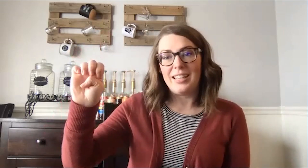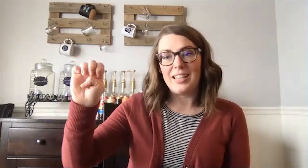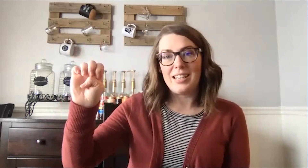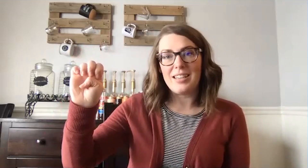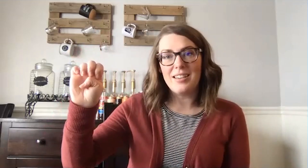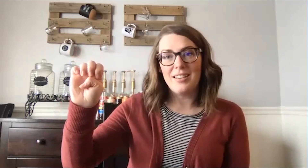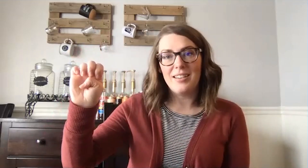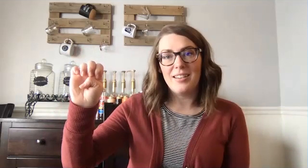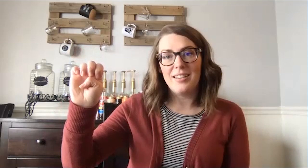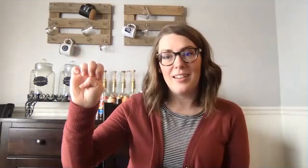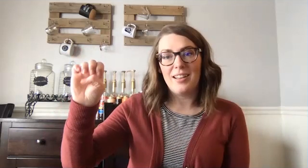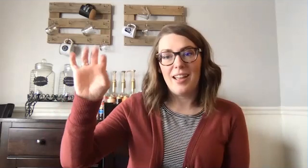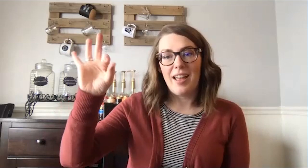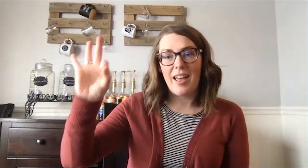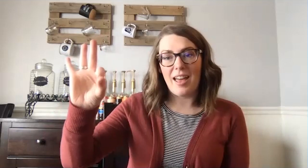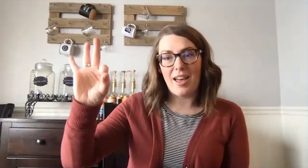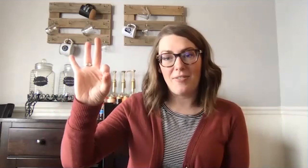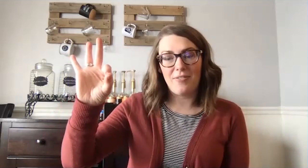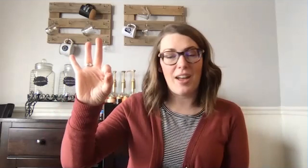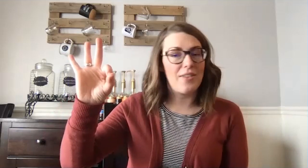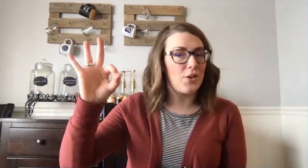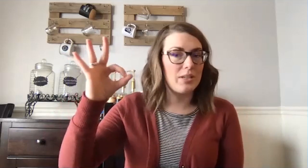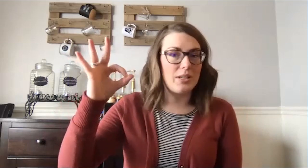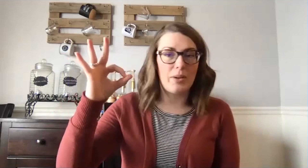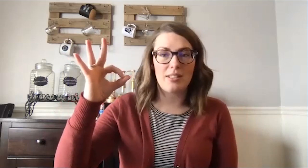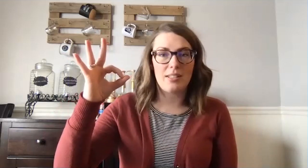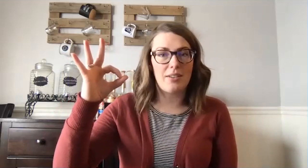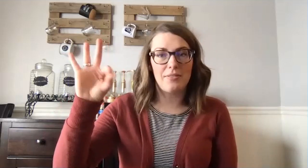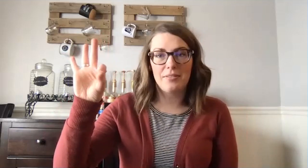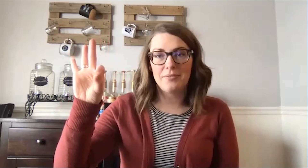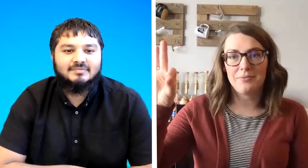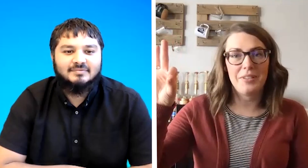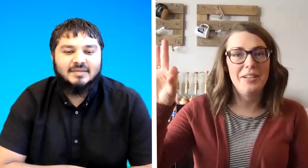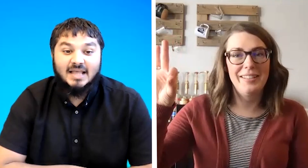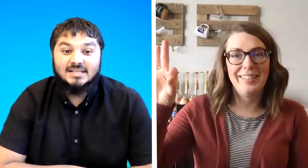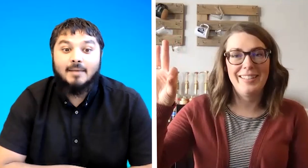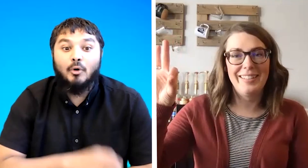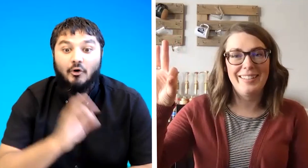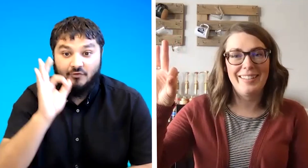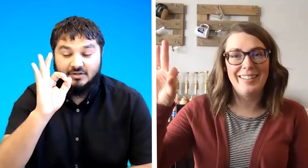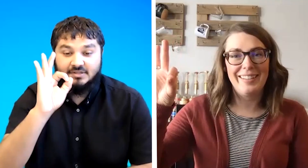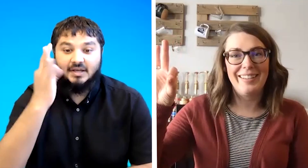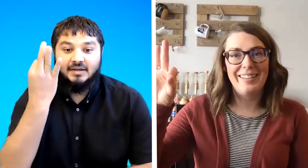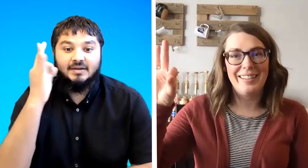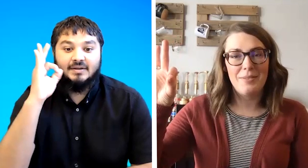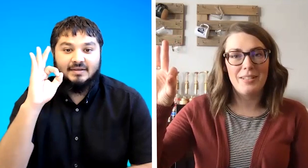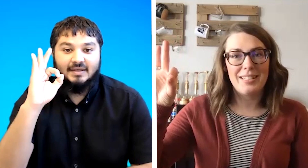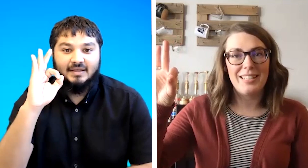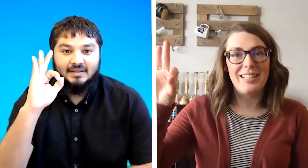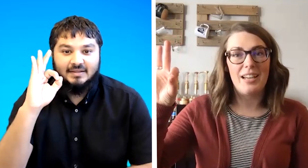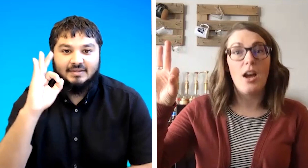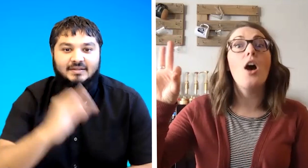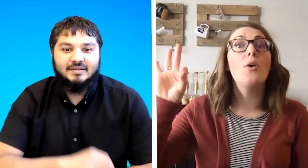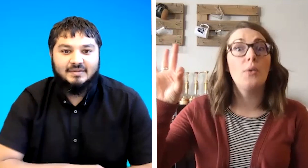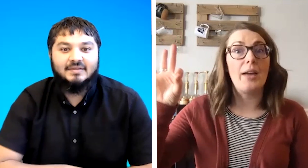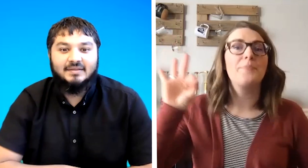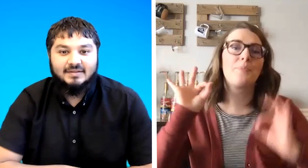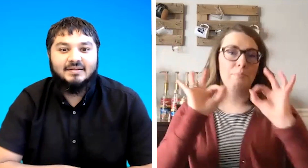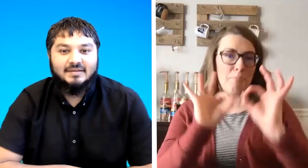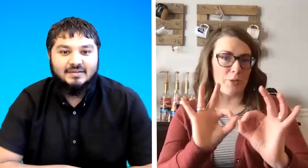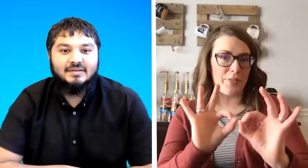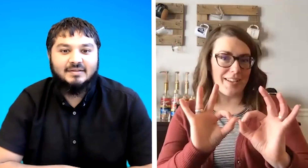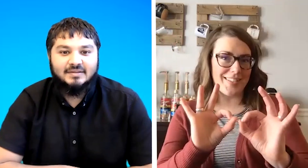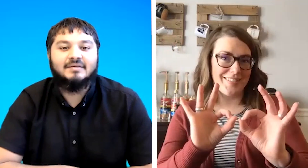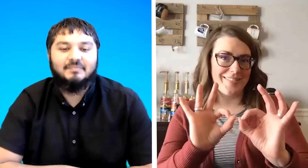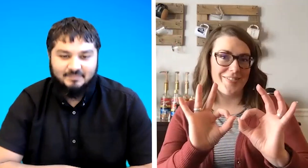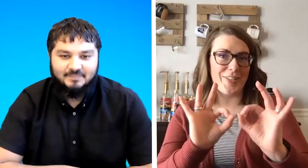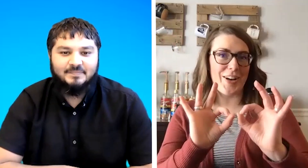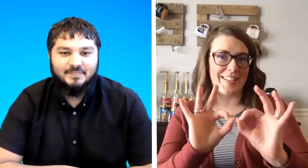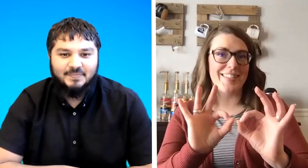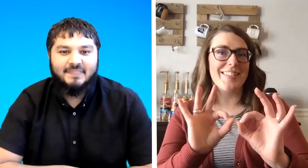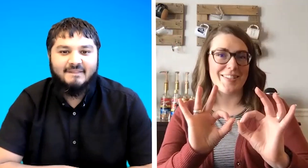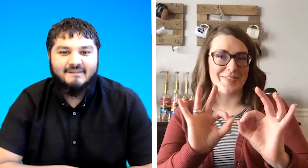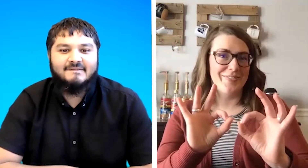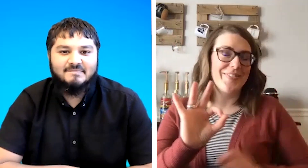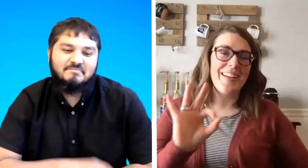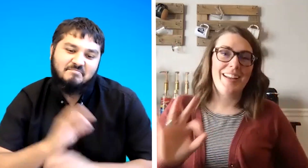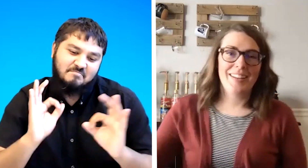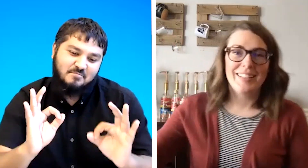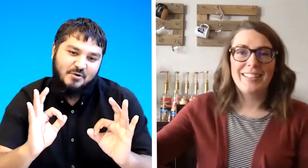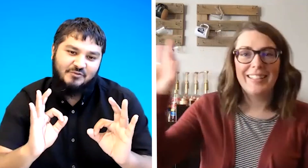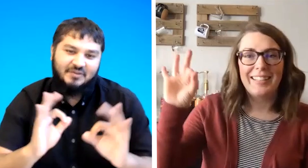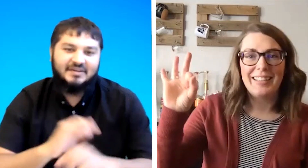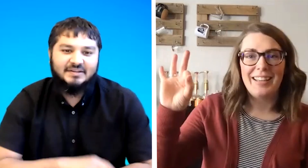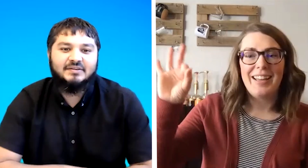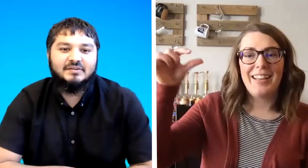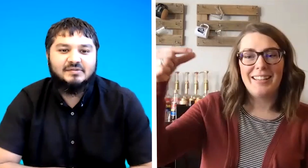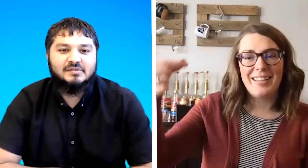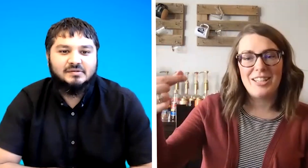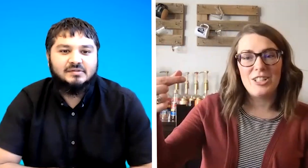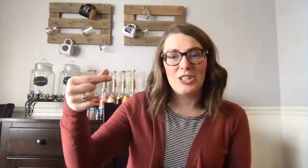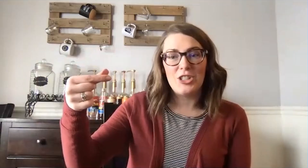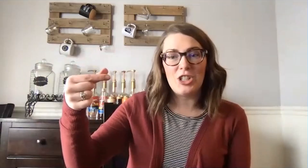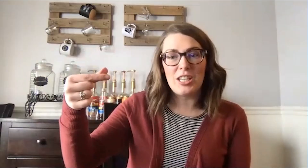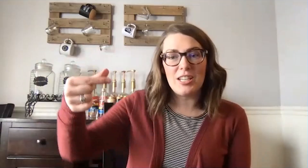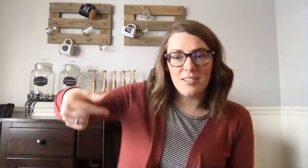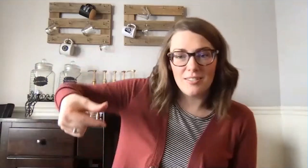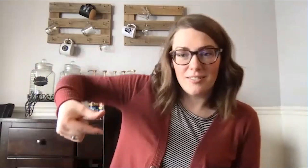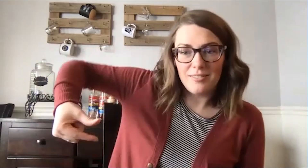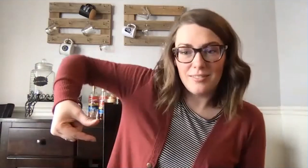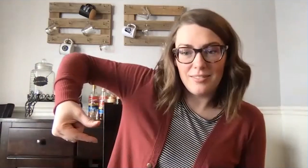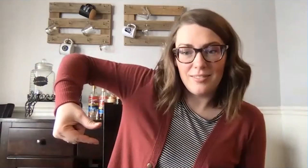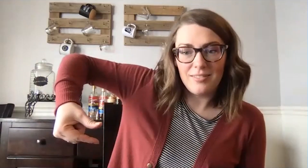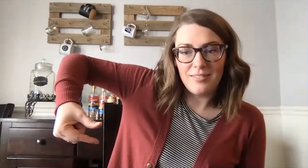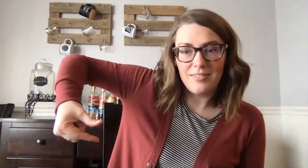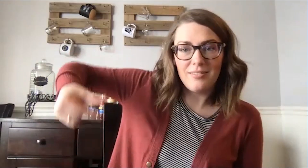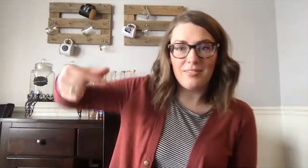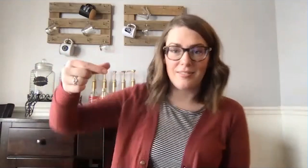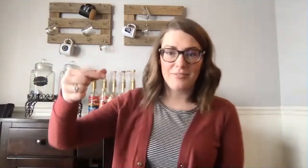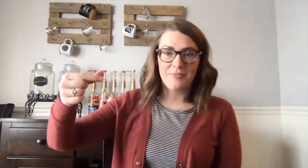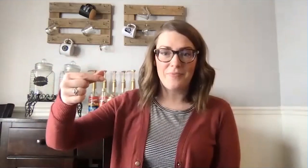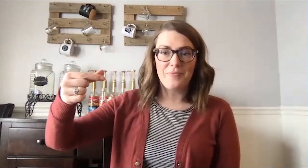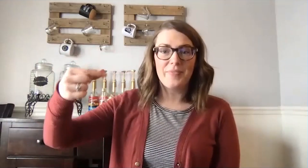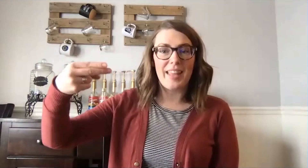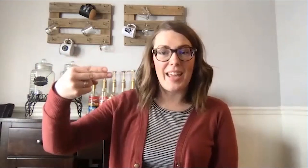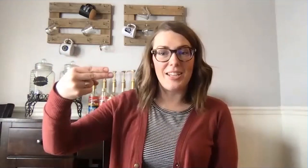e f i have no idea why this is f that's a perfect sign okay okay perfect for us perfect g h